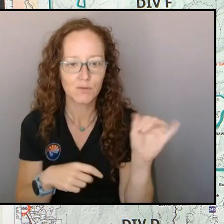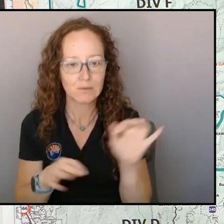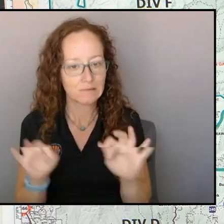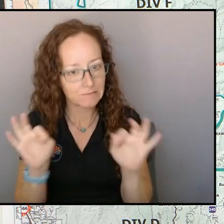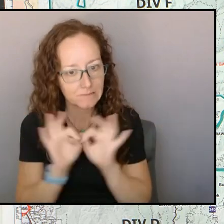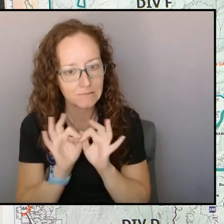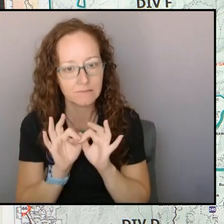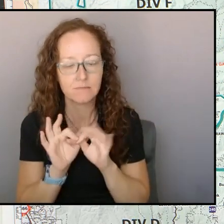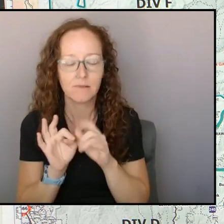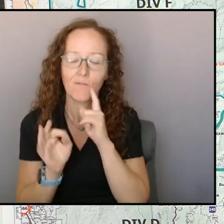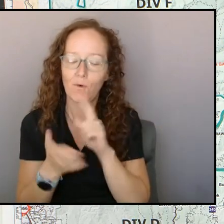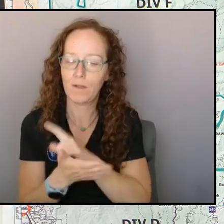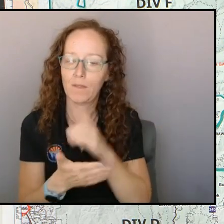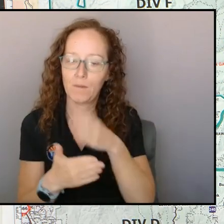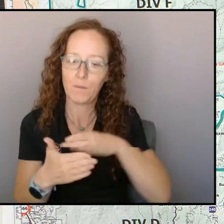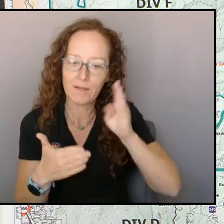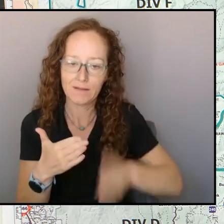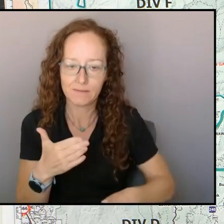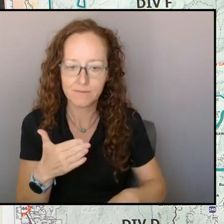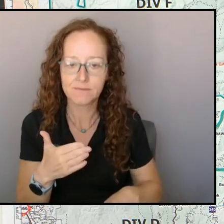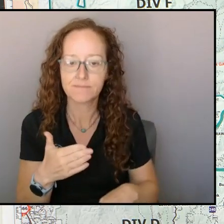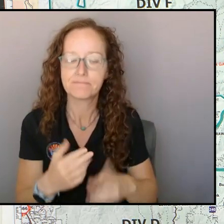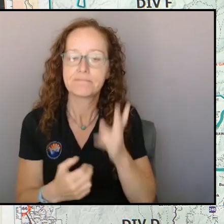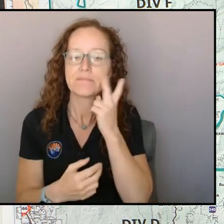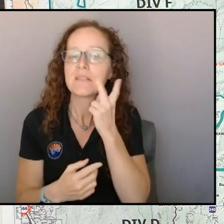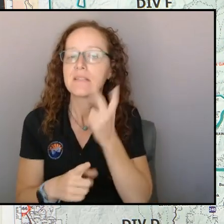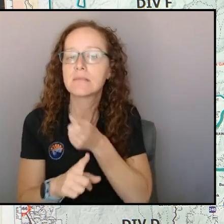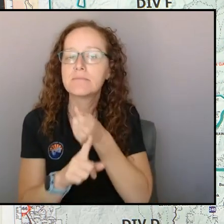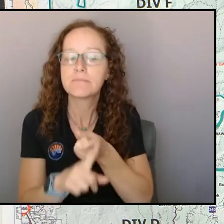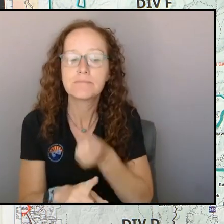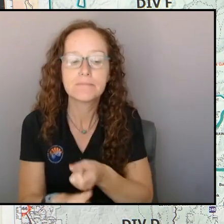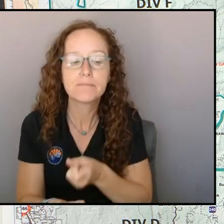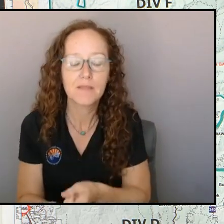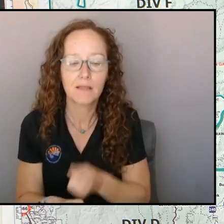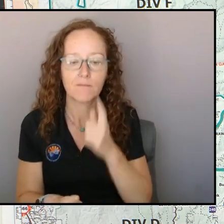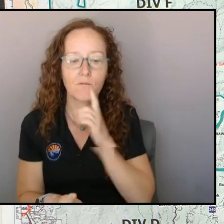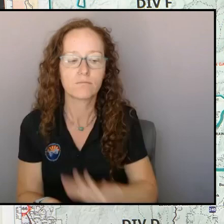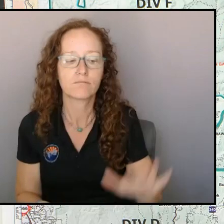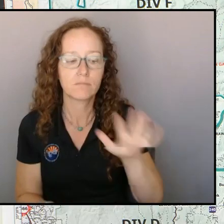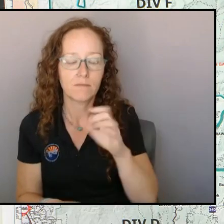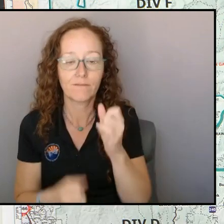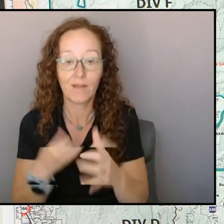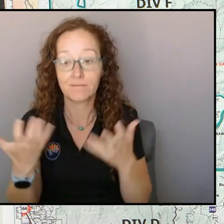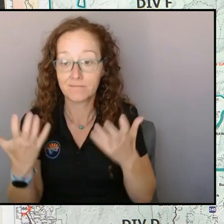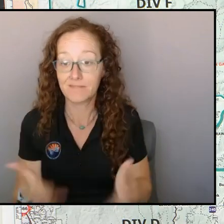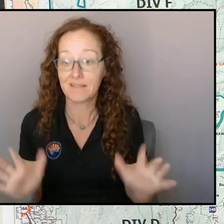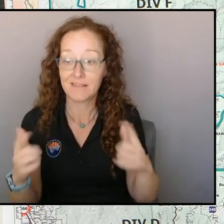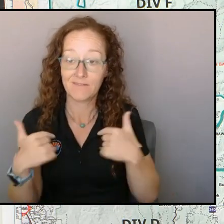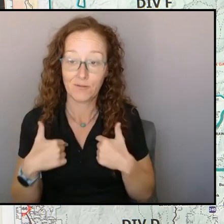weekend and to what effects that's going to have across our fire. That's all I have for you guys today. Stay rock and roll